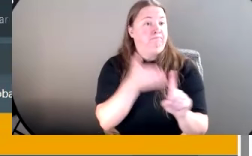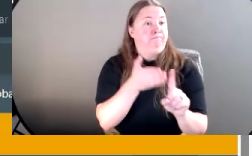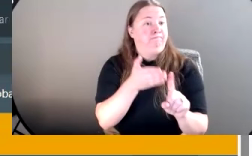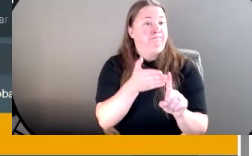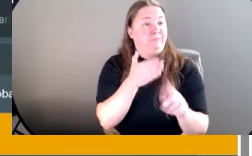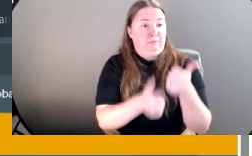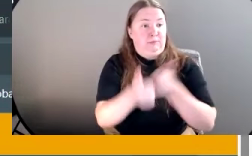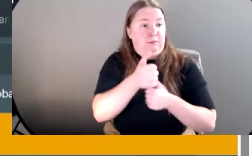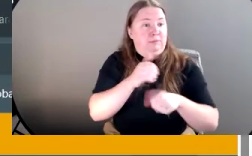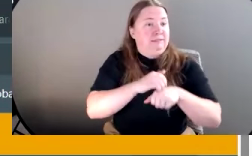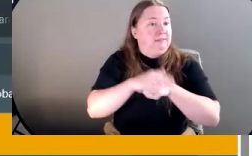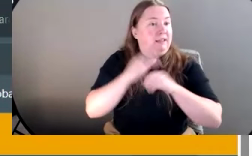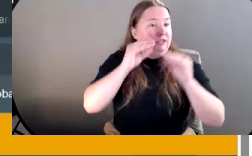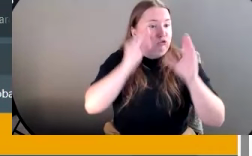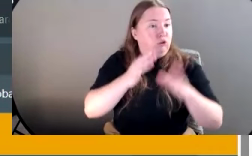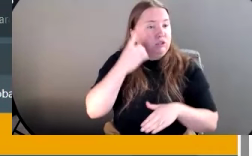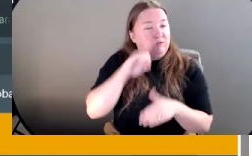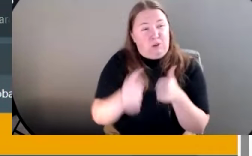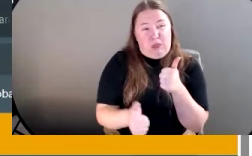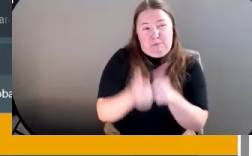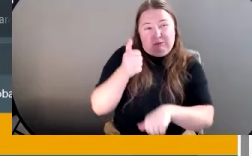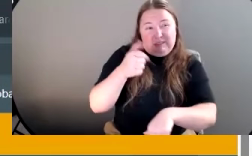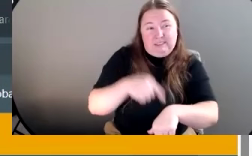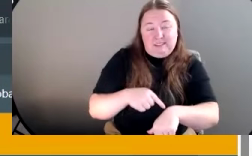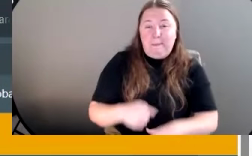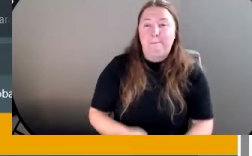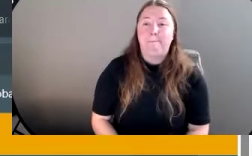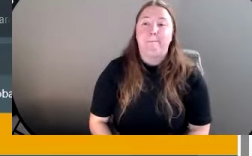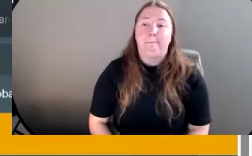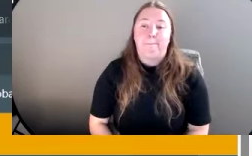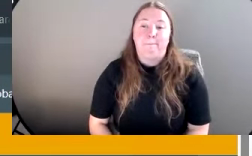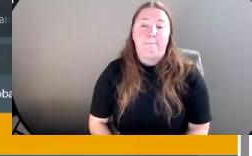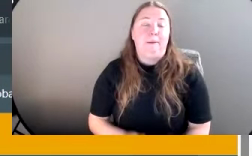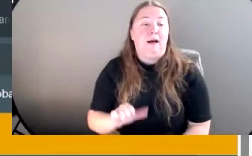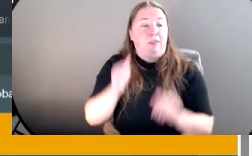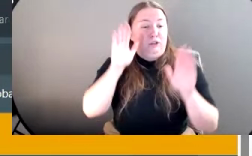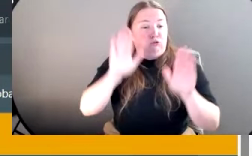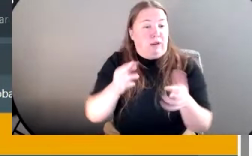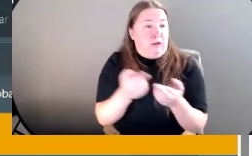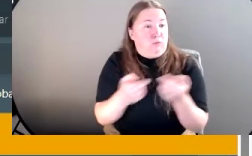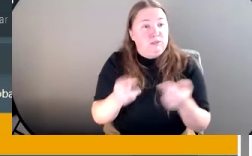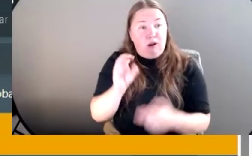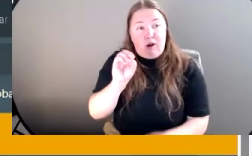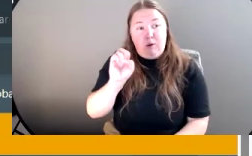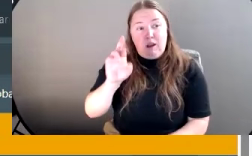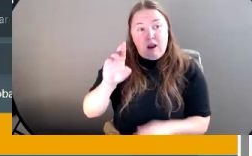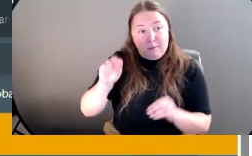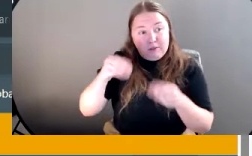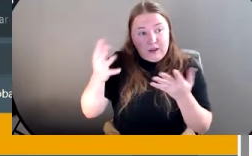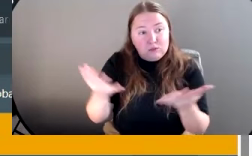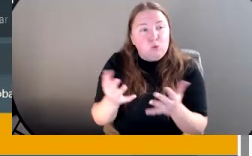instructors for the most part, another really great resource that the OERI provides. Are their webinars and events.